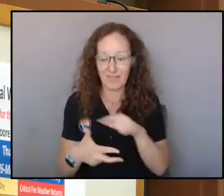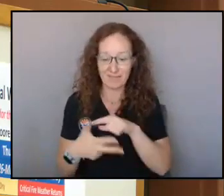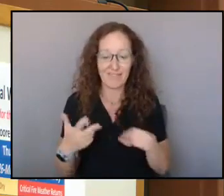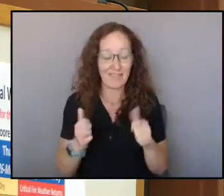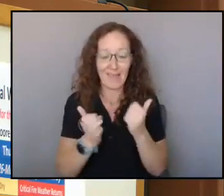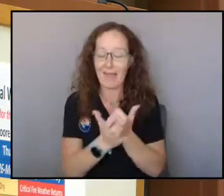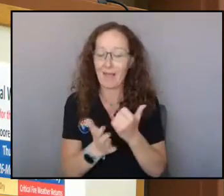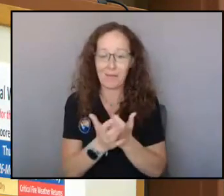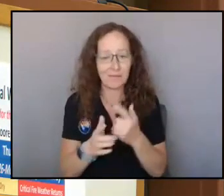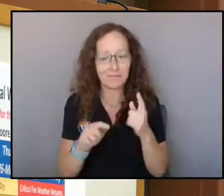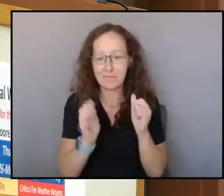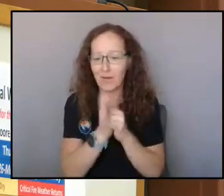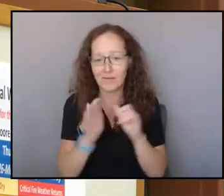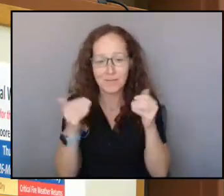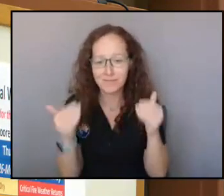UNTIL THEN, STAY SAFE.